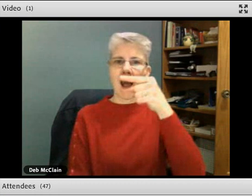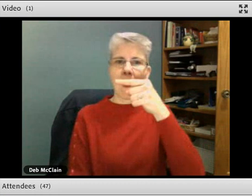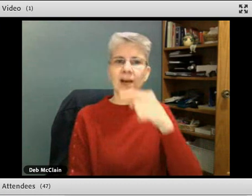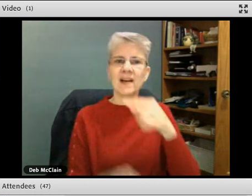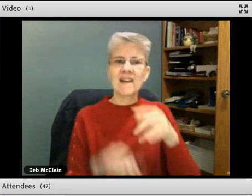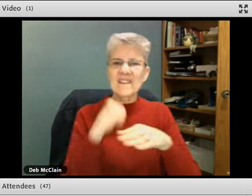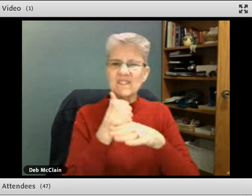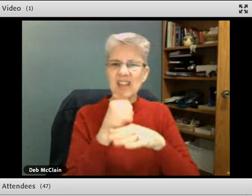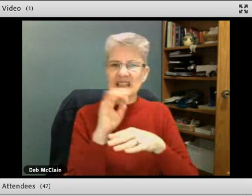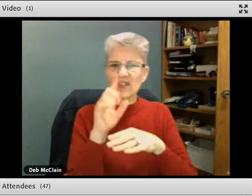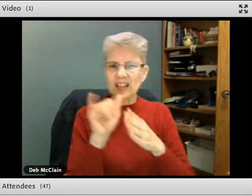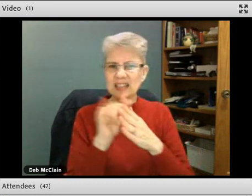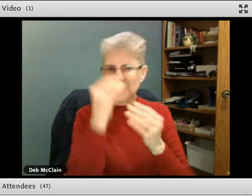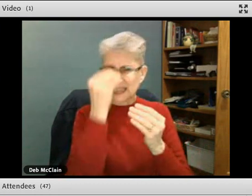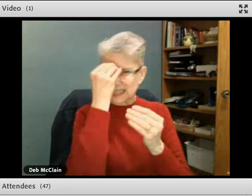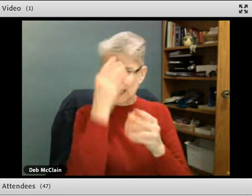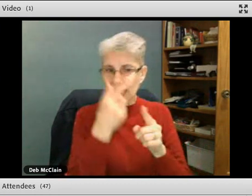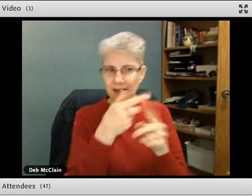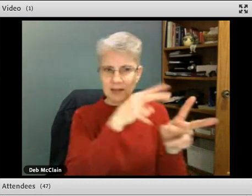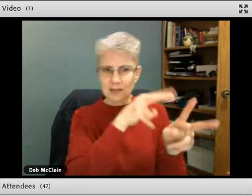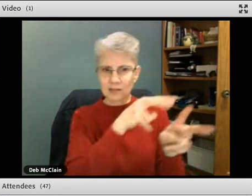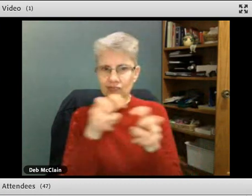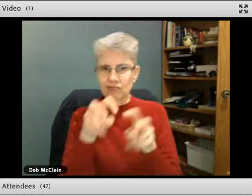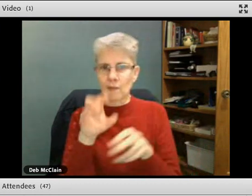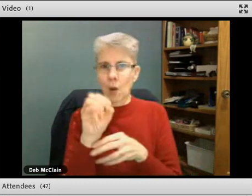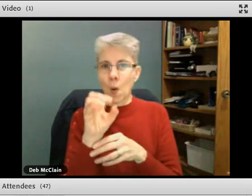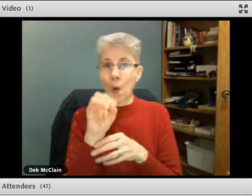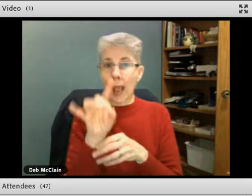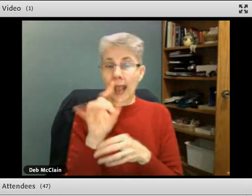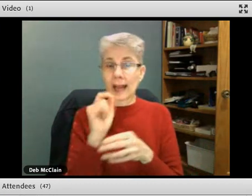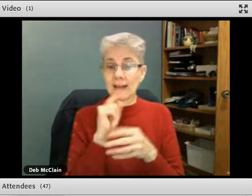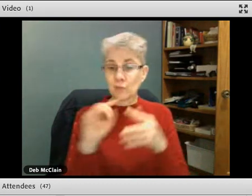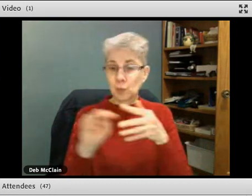and if you're cataloging in the OCLC system, OCLC gives you these prompts.